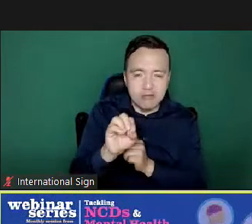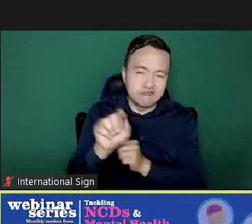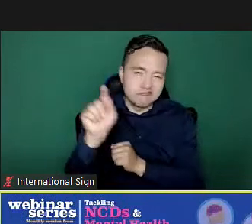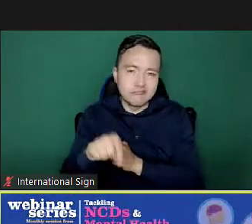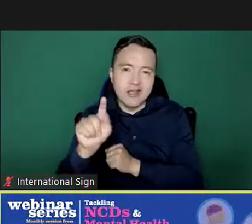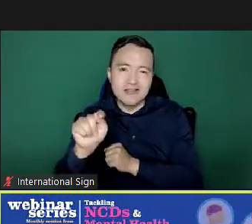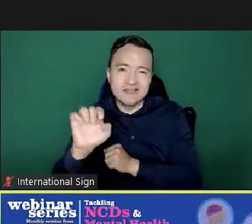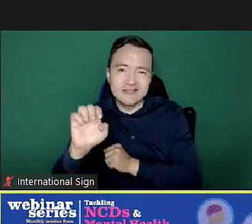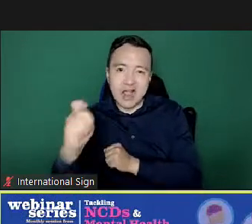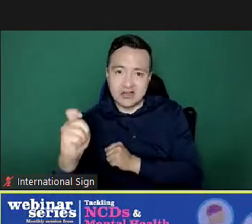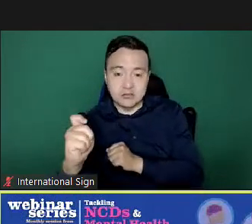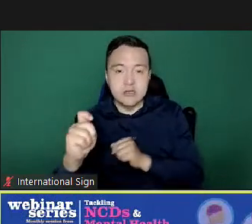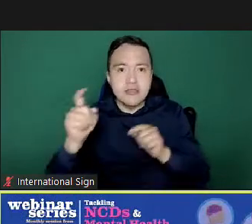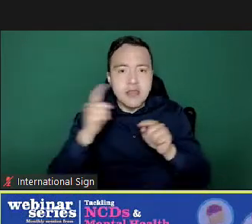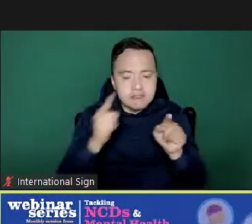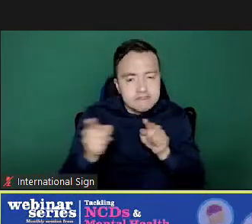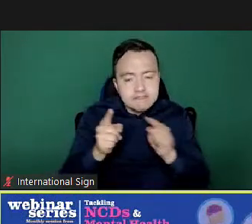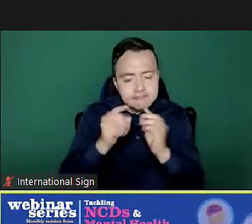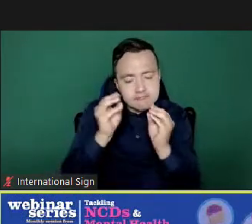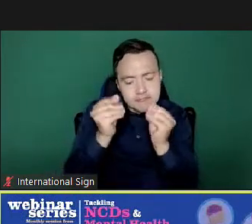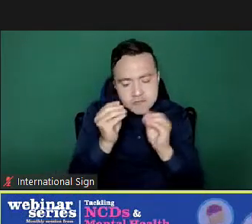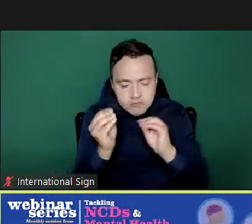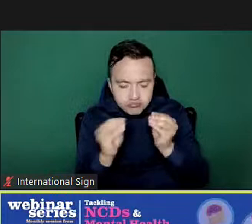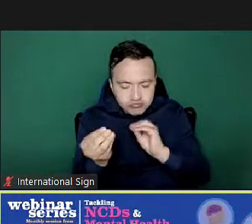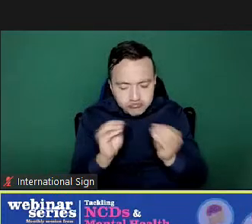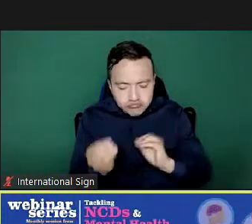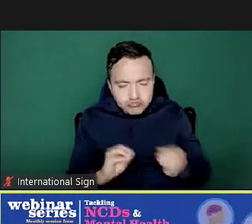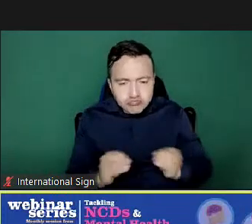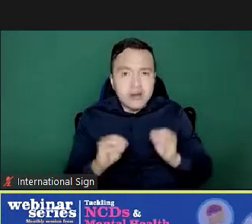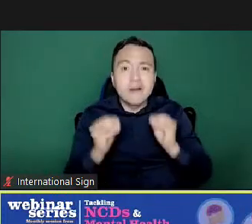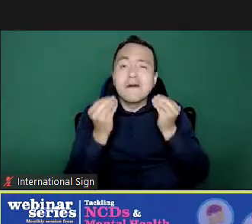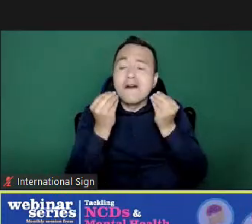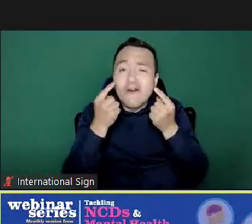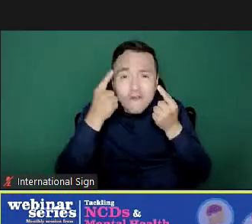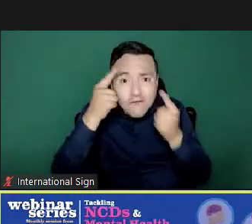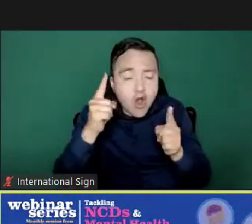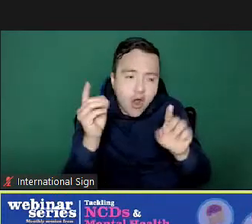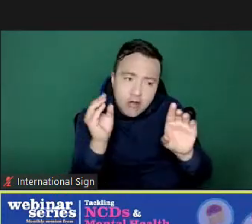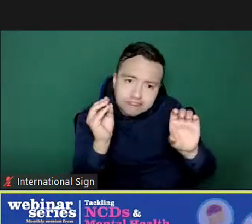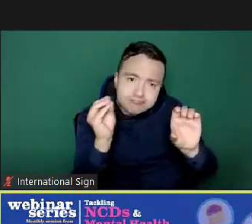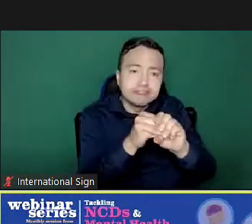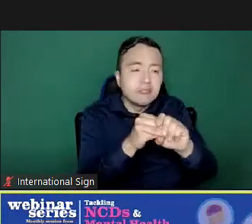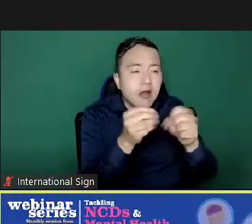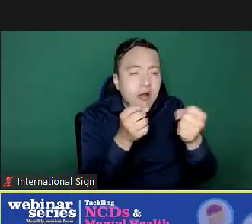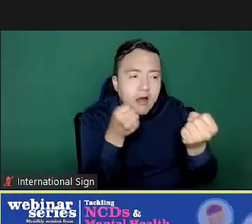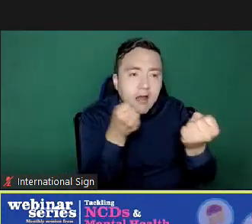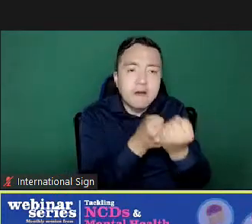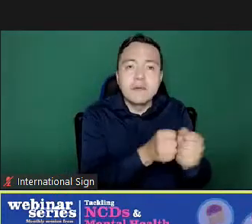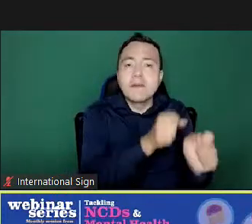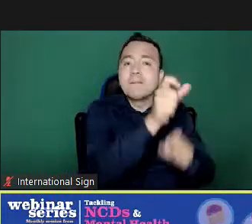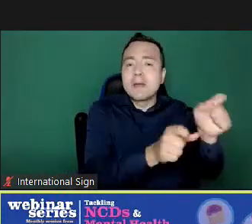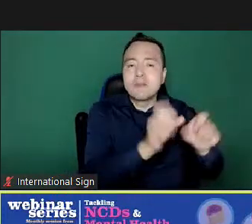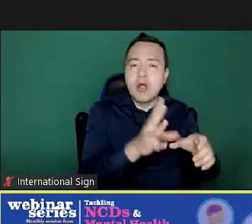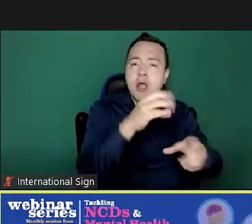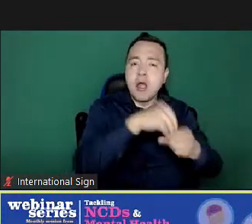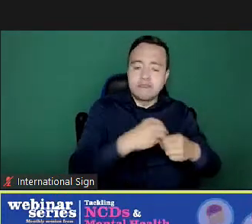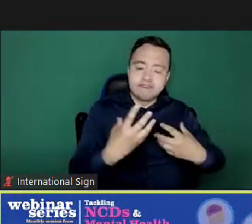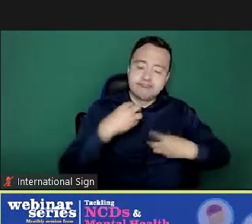Who must be at the table, and must have a voice, in developing NCD policies and programs.